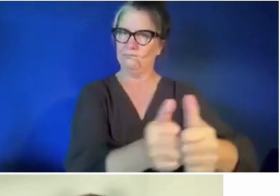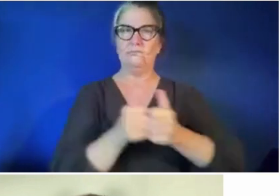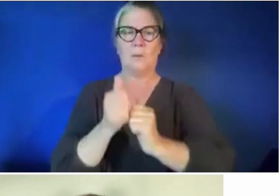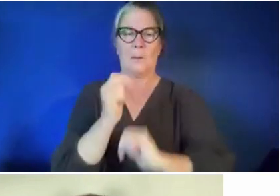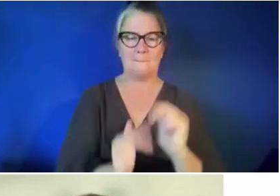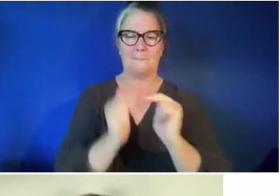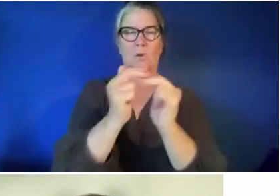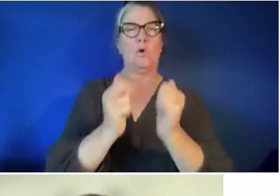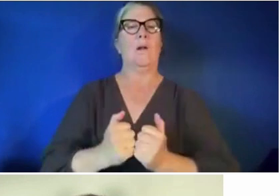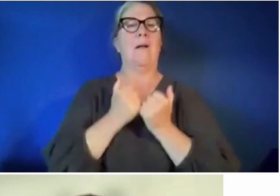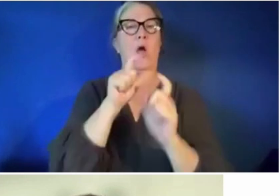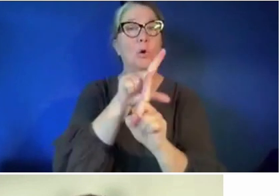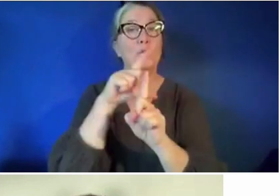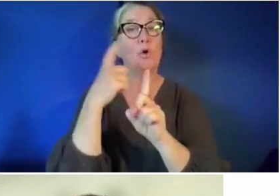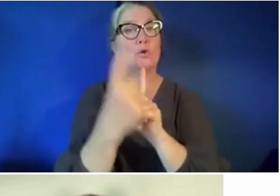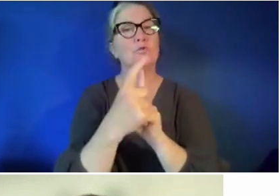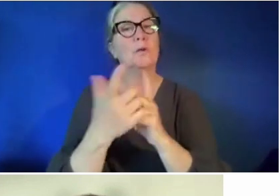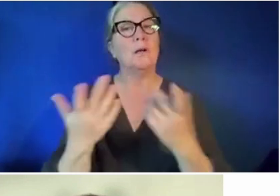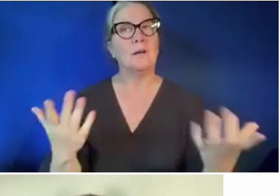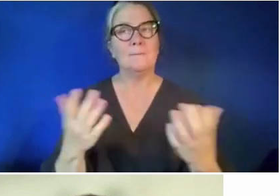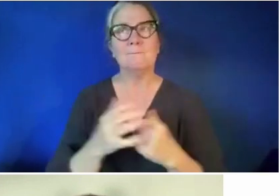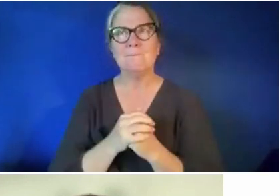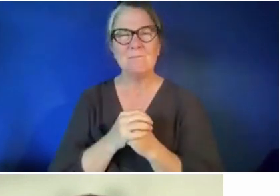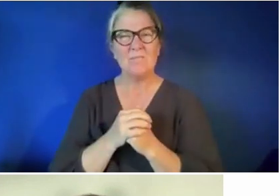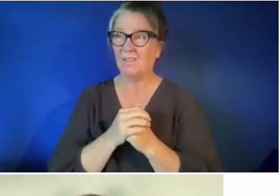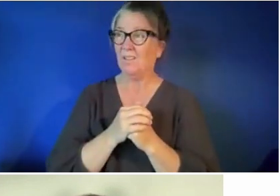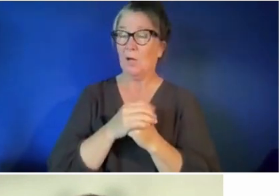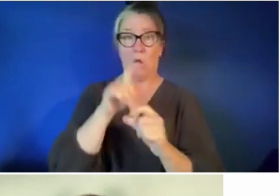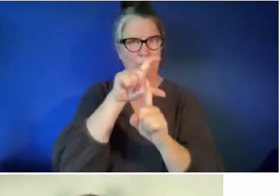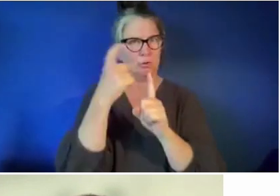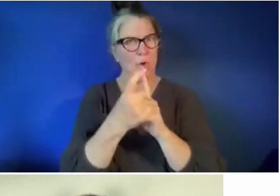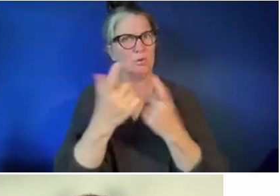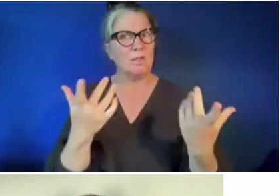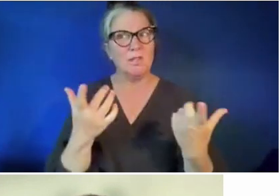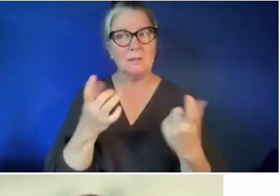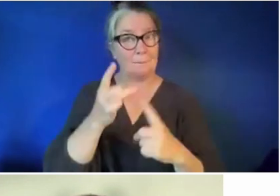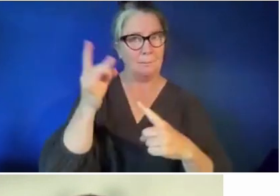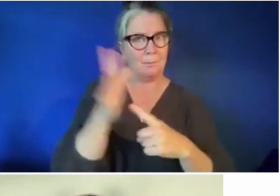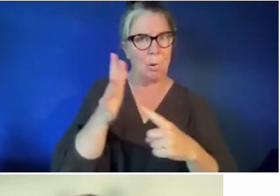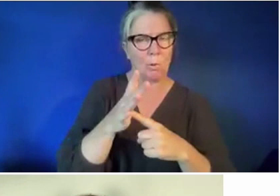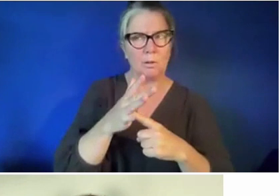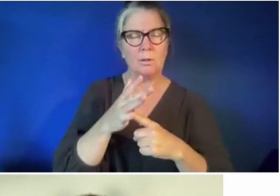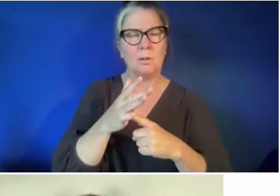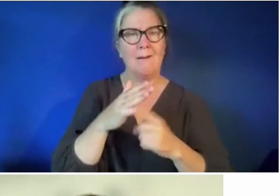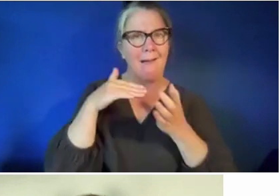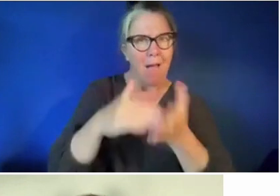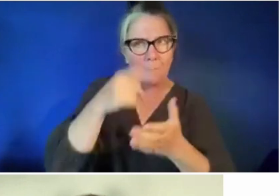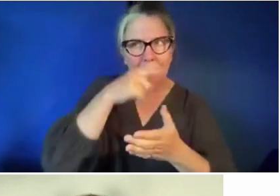that I think can really engage people in the complexity of the work, give them a stake in the work that we're doing.